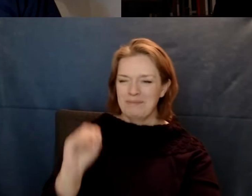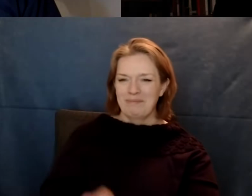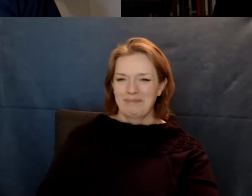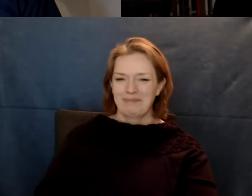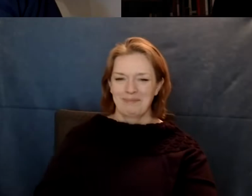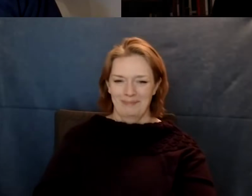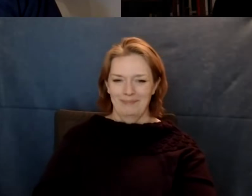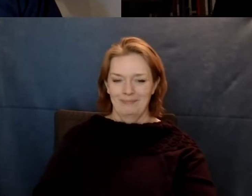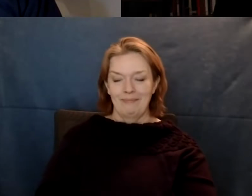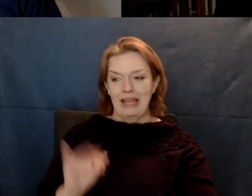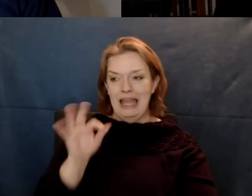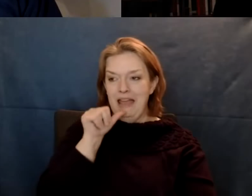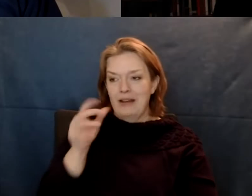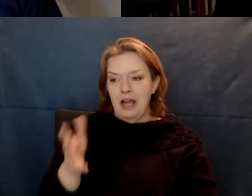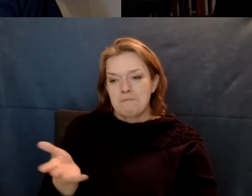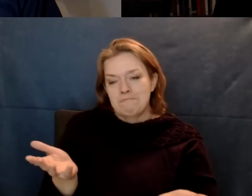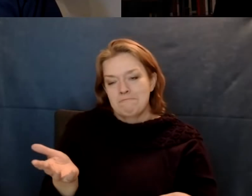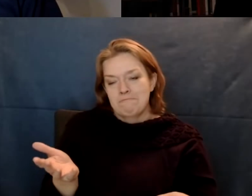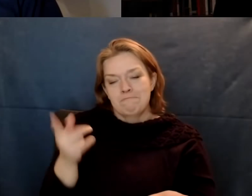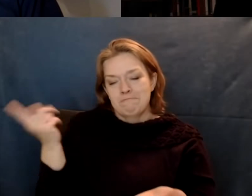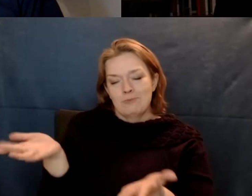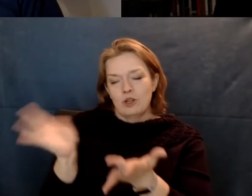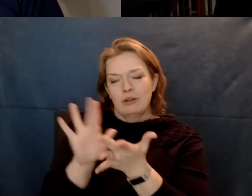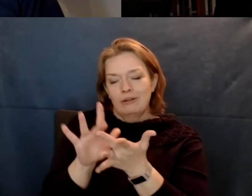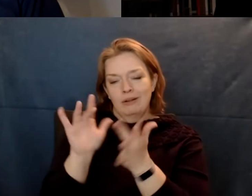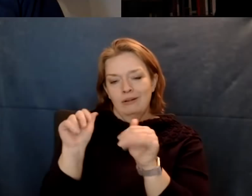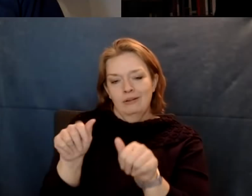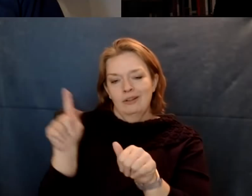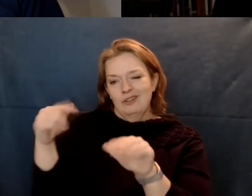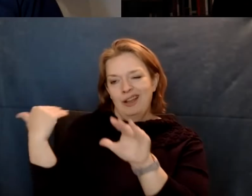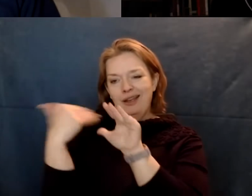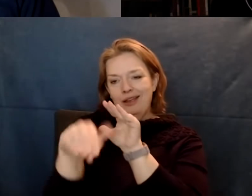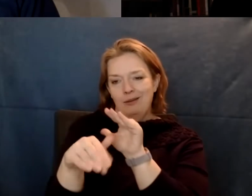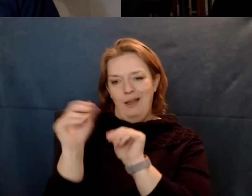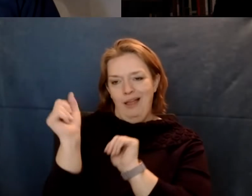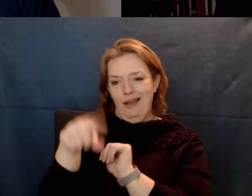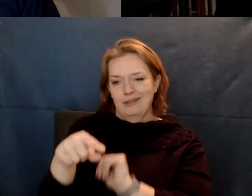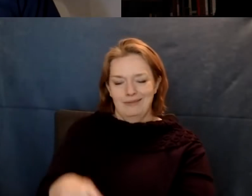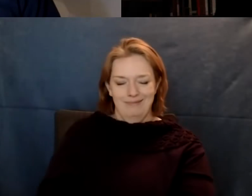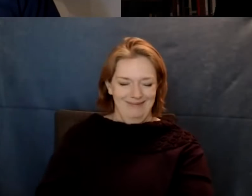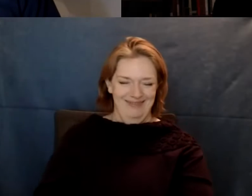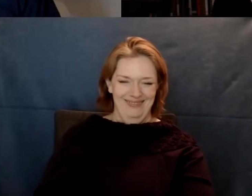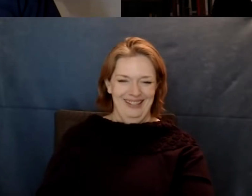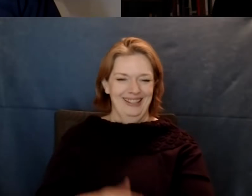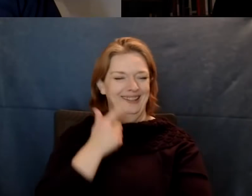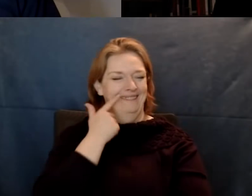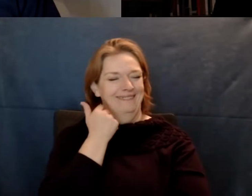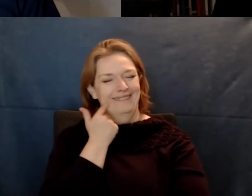If not, you know, she can email and ask.